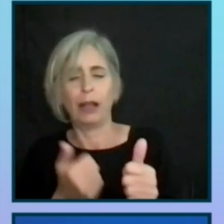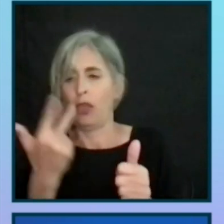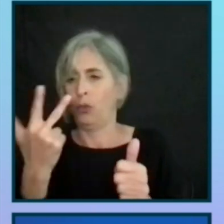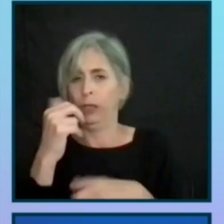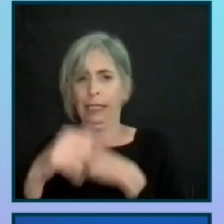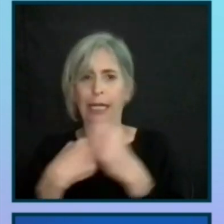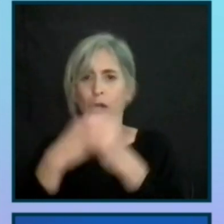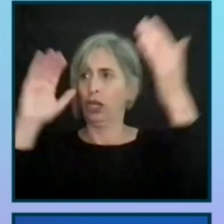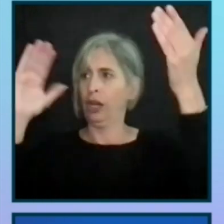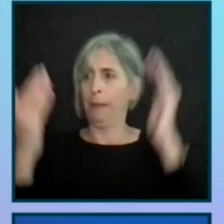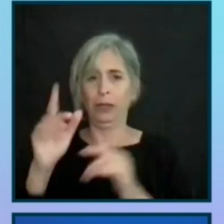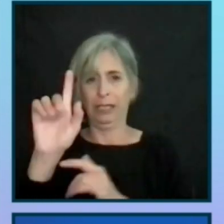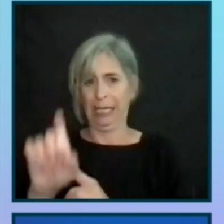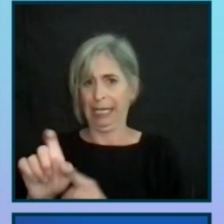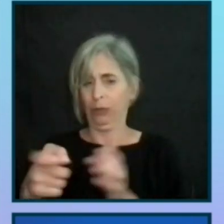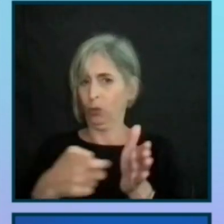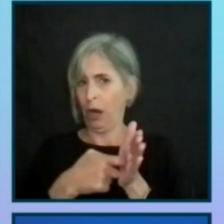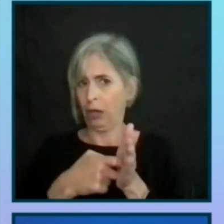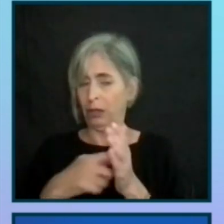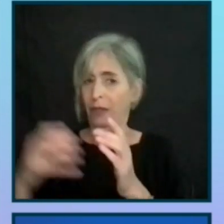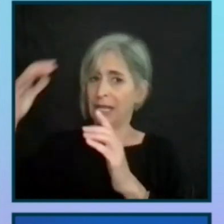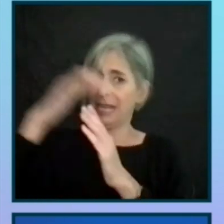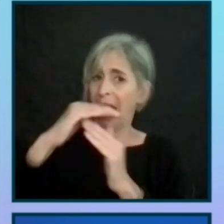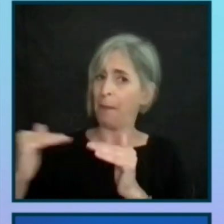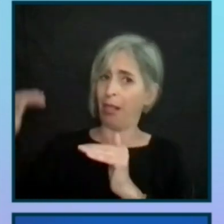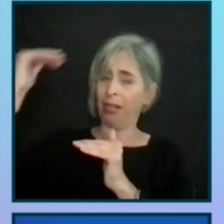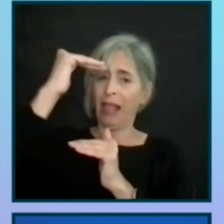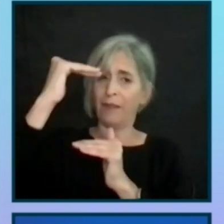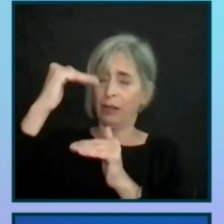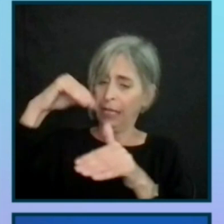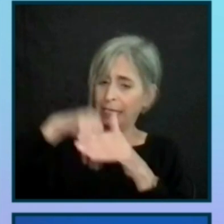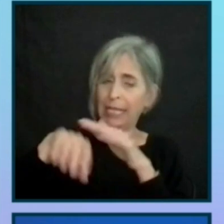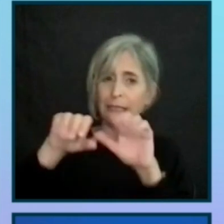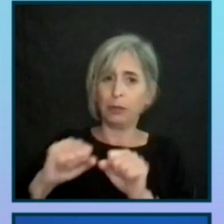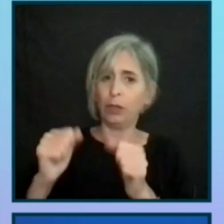and just taking that top level of accessible with about difficulty.